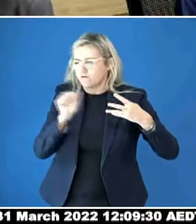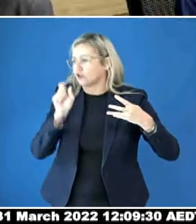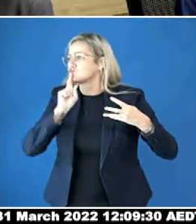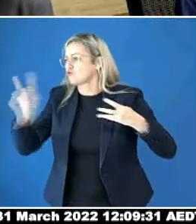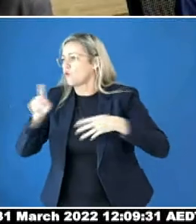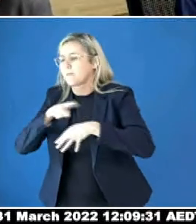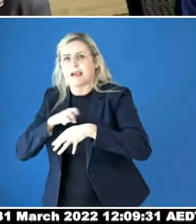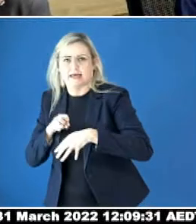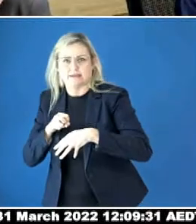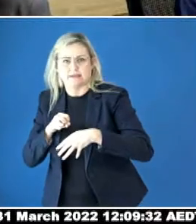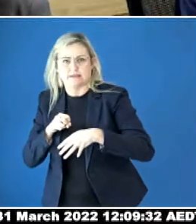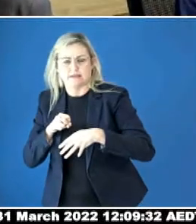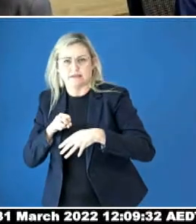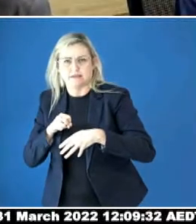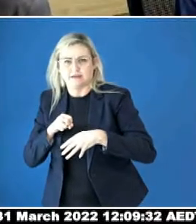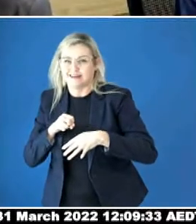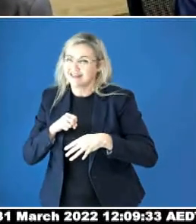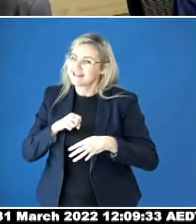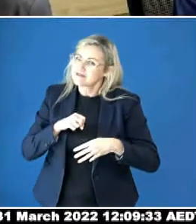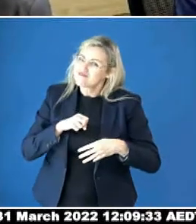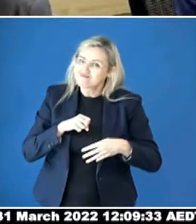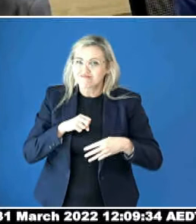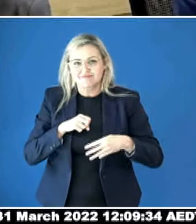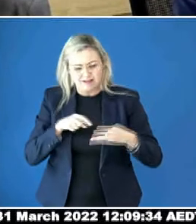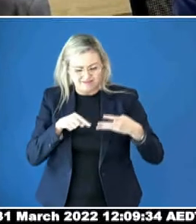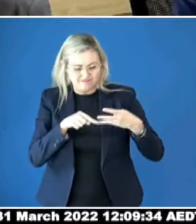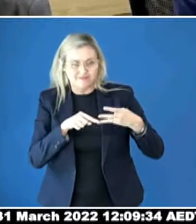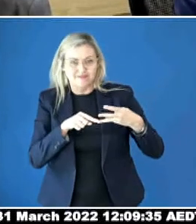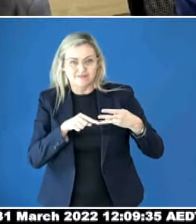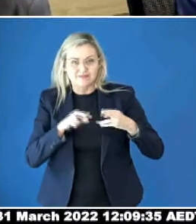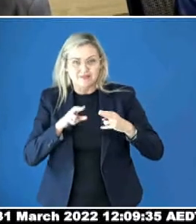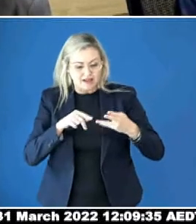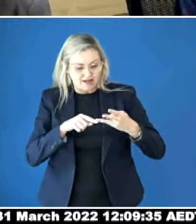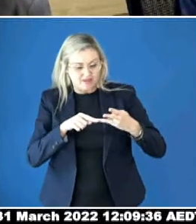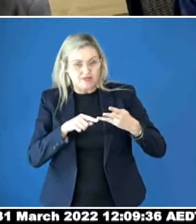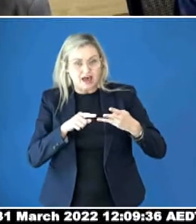But it is not clear on that document, is it, that the incident was